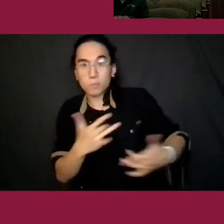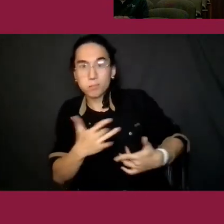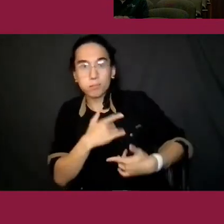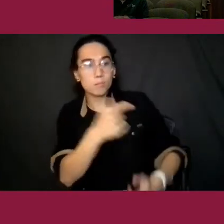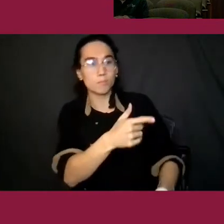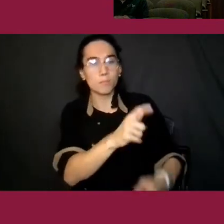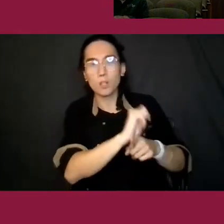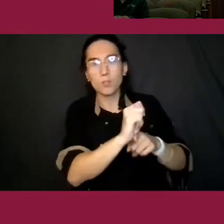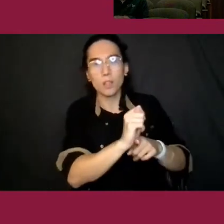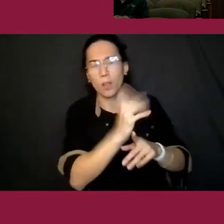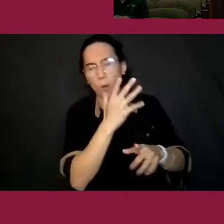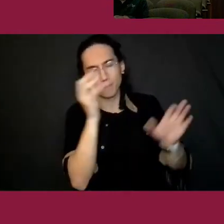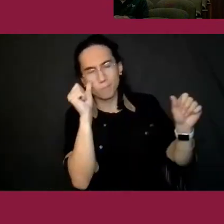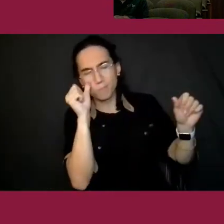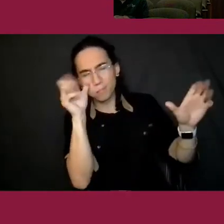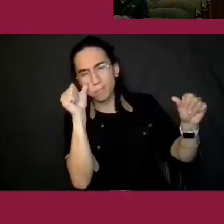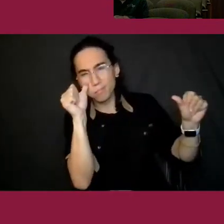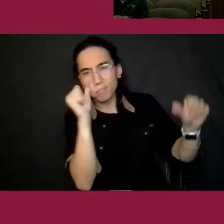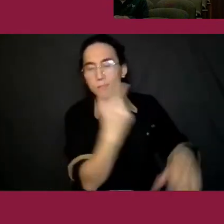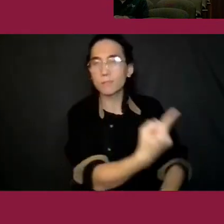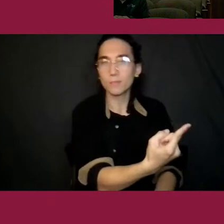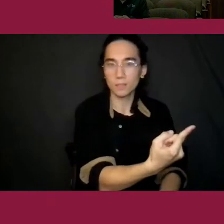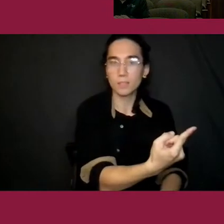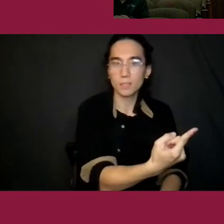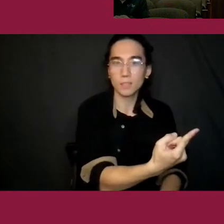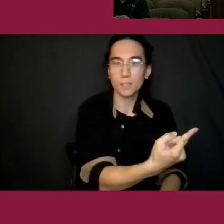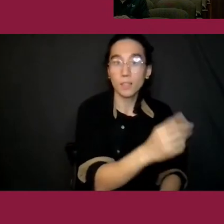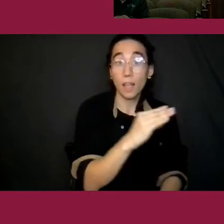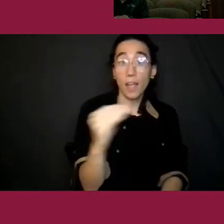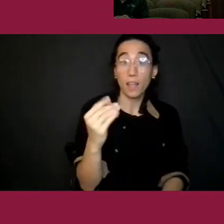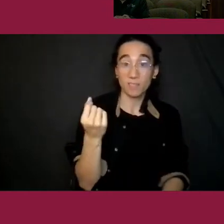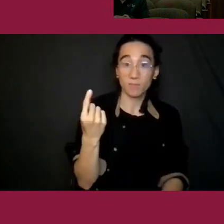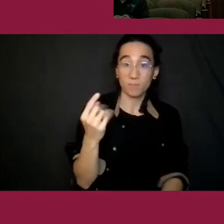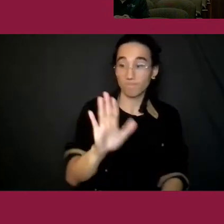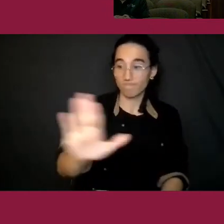And I don't always agree with y'all's legal counsel, as you well know,